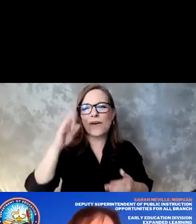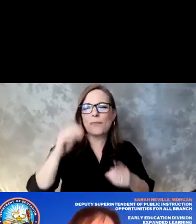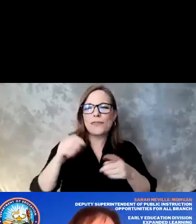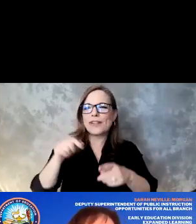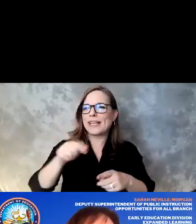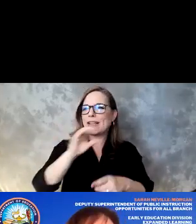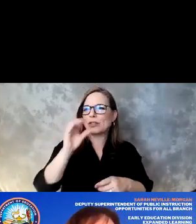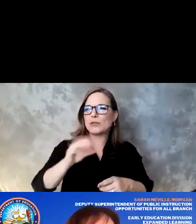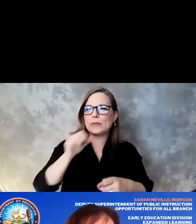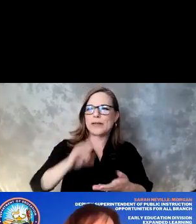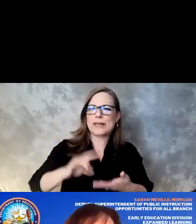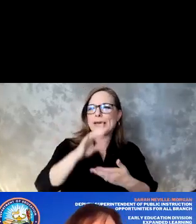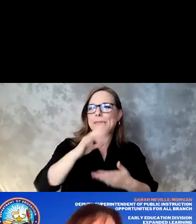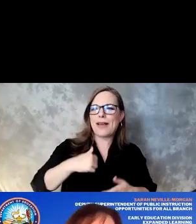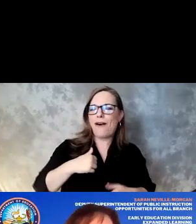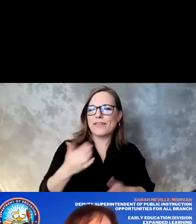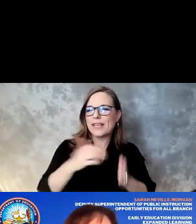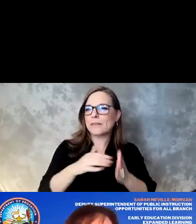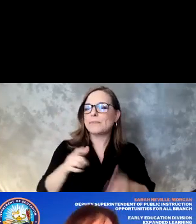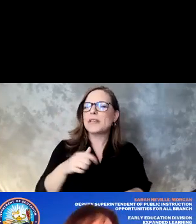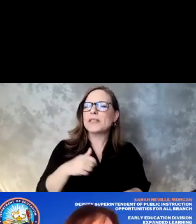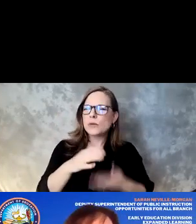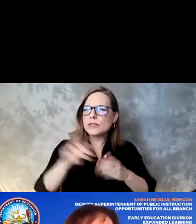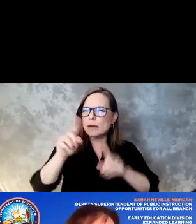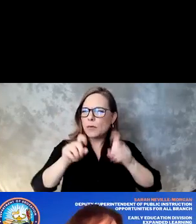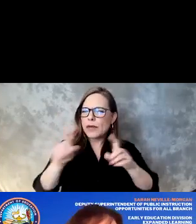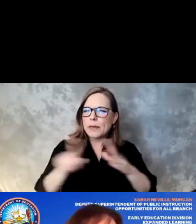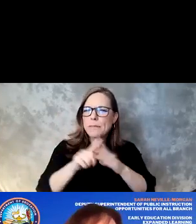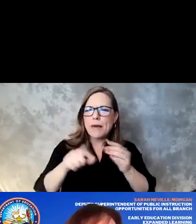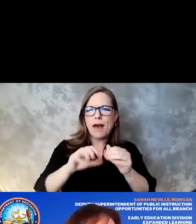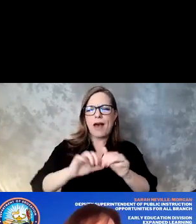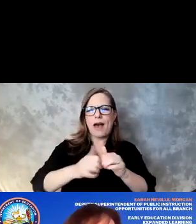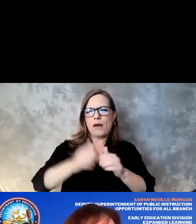So there’ve been some questions around how we determined what part of P-3 to really focus